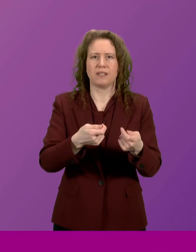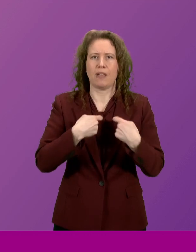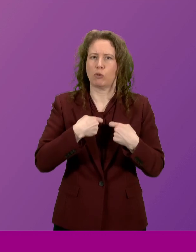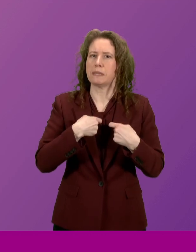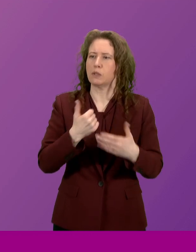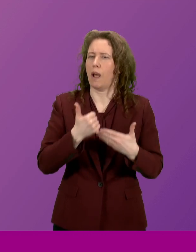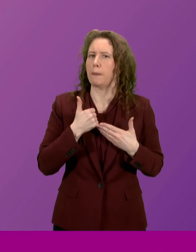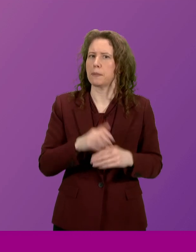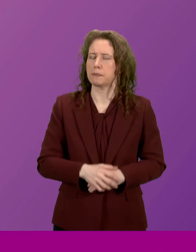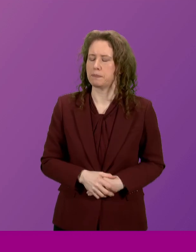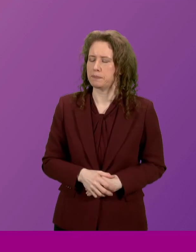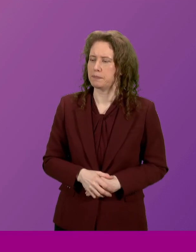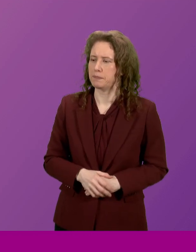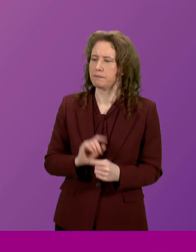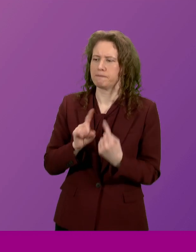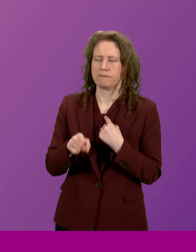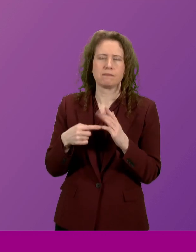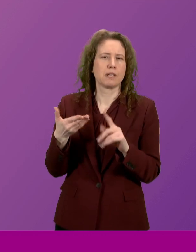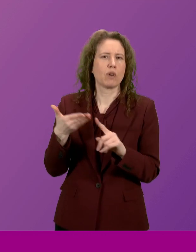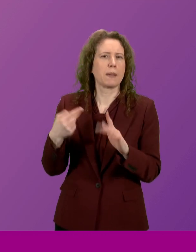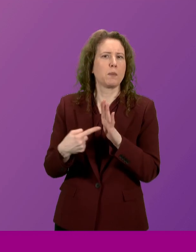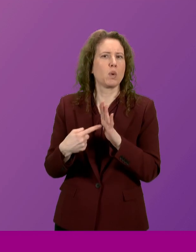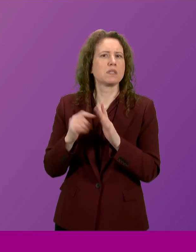I recognise the importance of the point that Ben Macpherson raises.